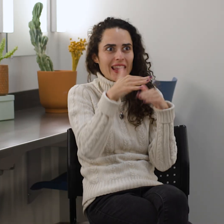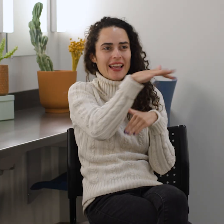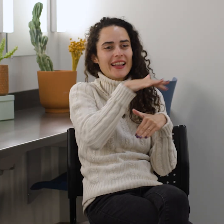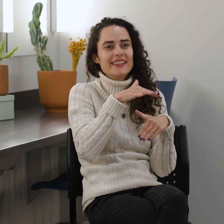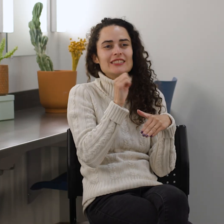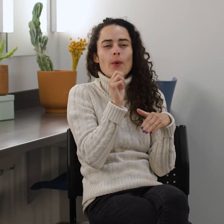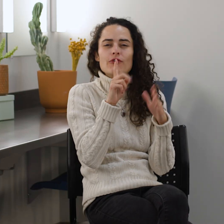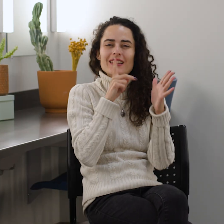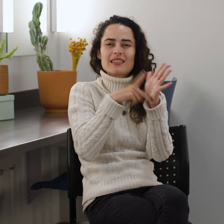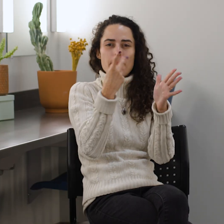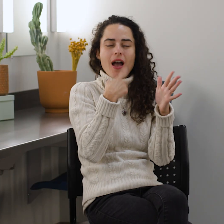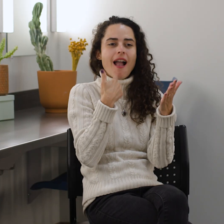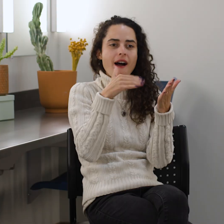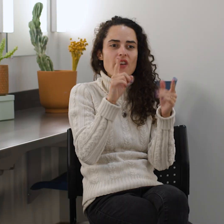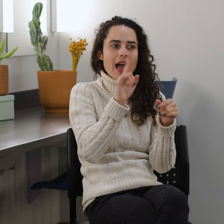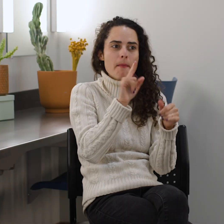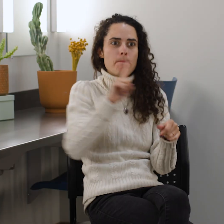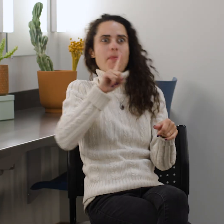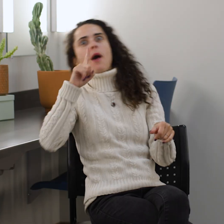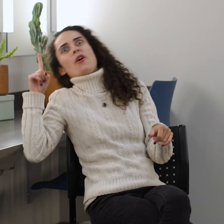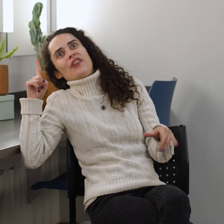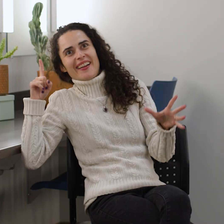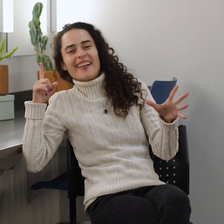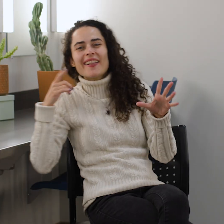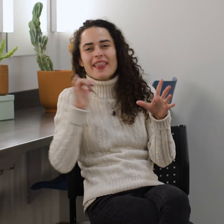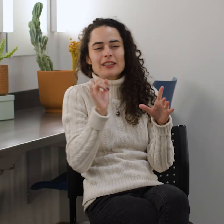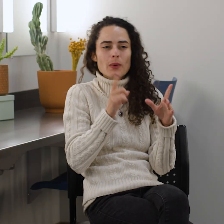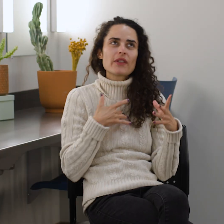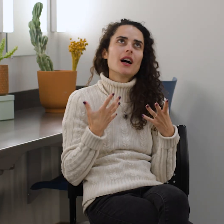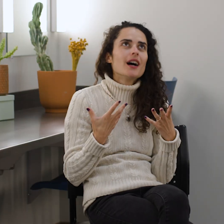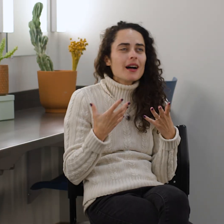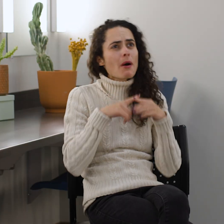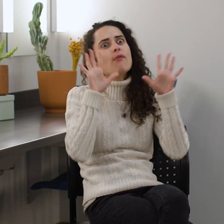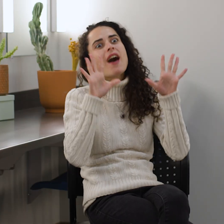Maryland’s school, so sometimes it felt like I was doubly isolated. It was frustrating.